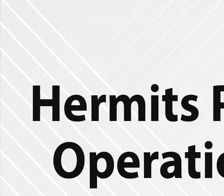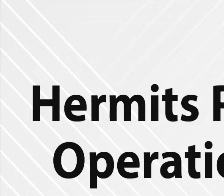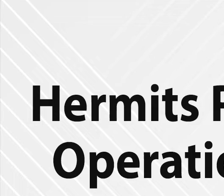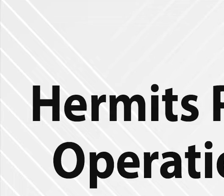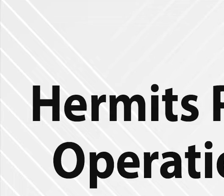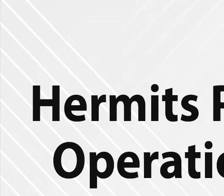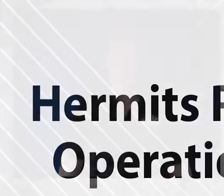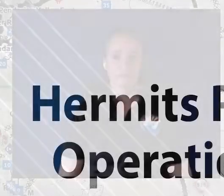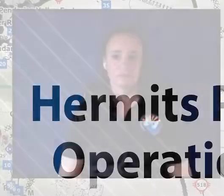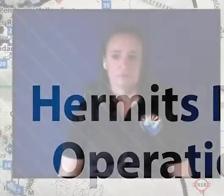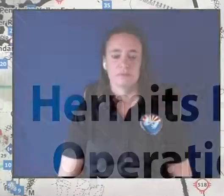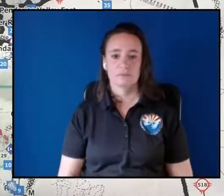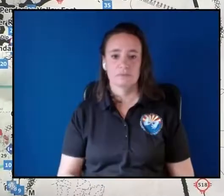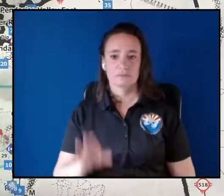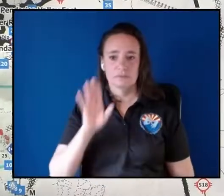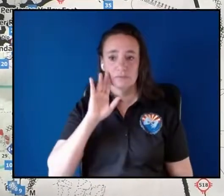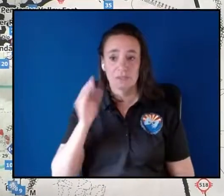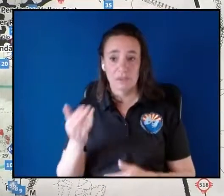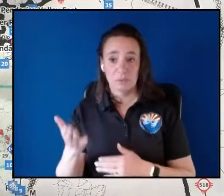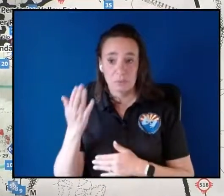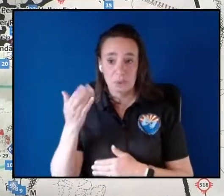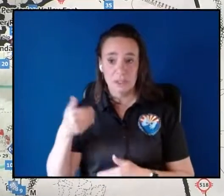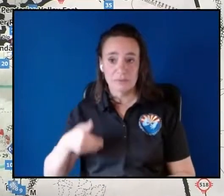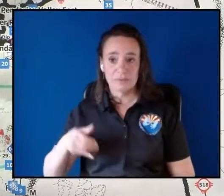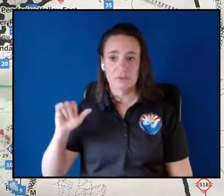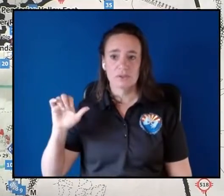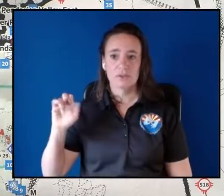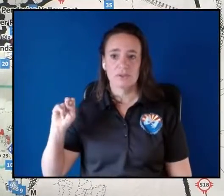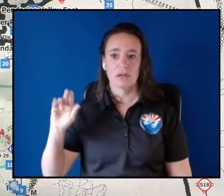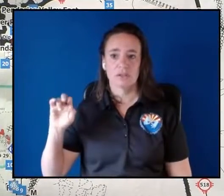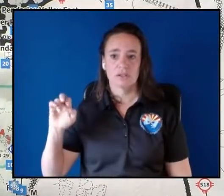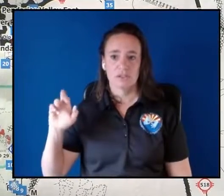Good morning, John Chester operations with Southwest Team 2.